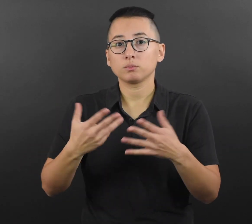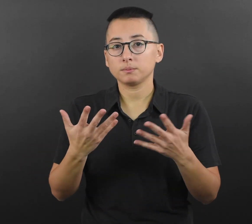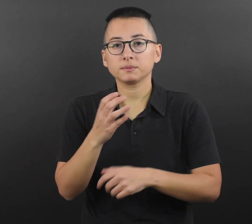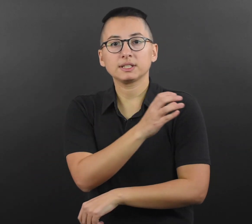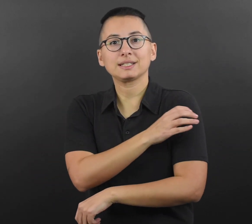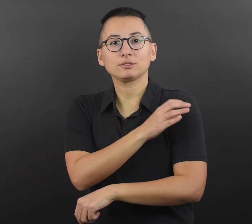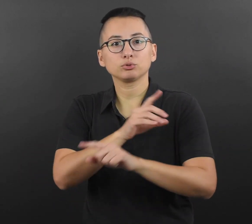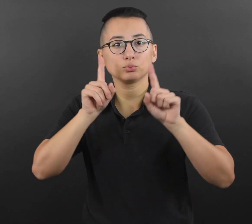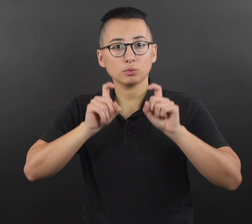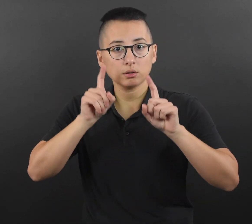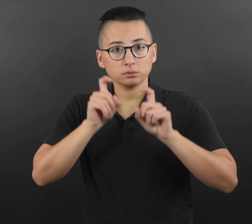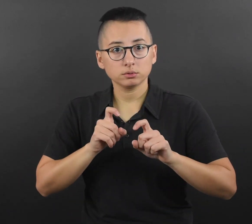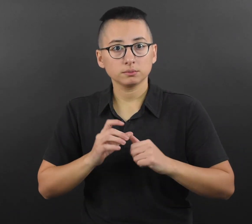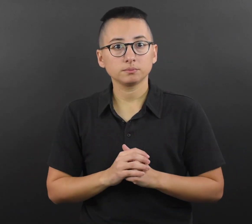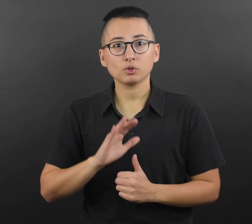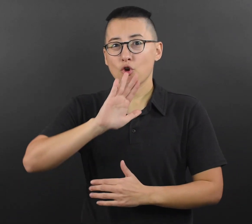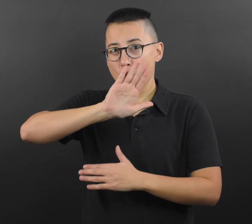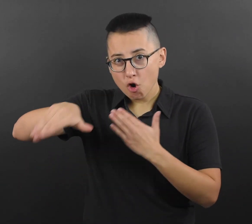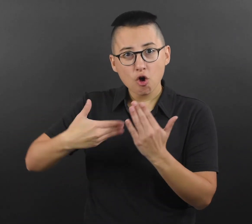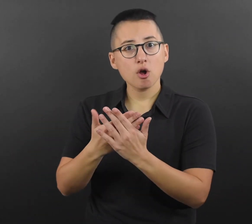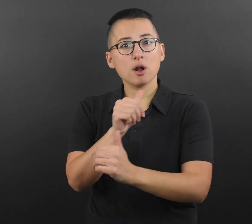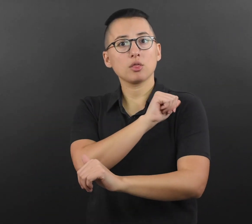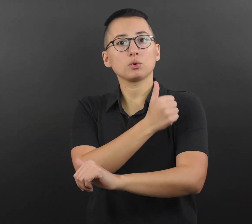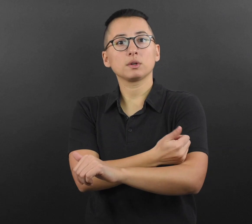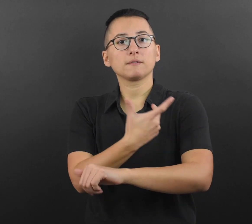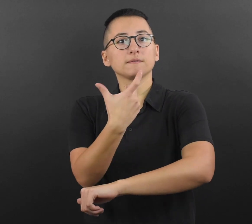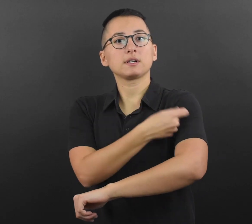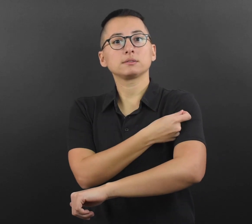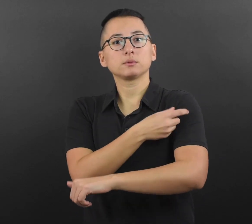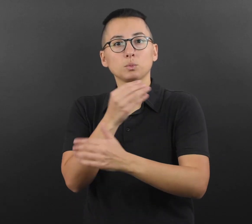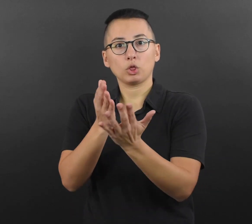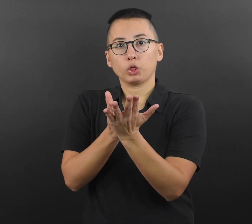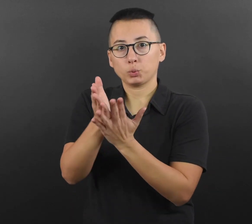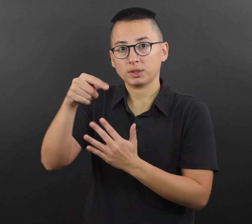is called a clinical trial and all authorized vaccines have gone through it.